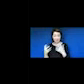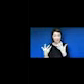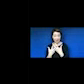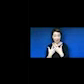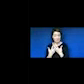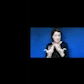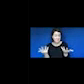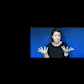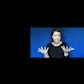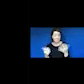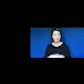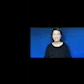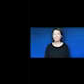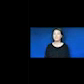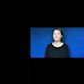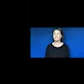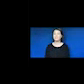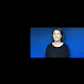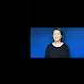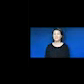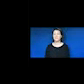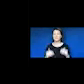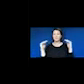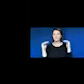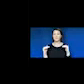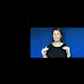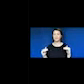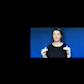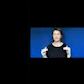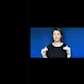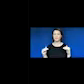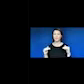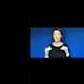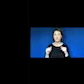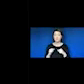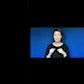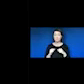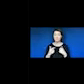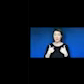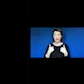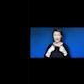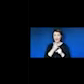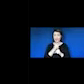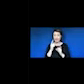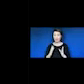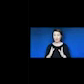Also, in the job seeking and development process, as a employment specialist, the goal is to